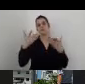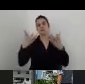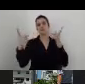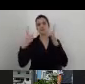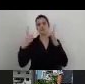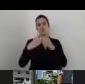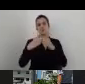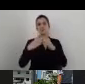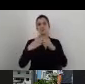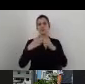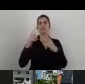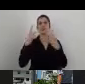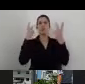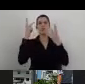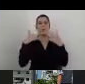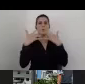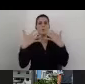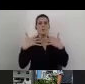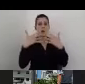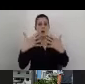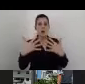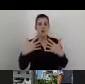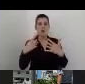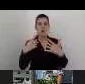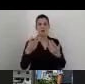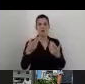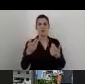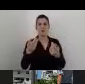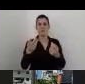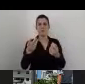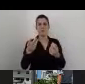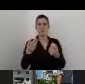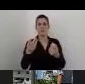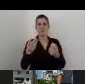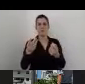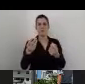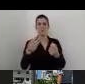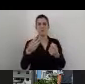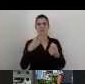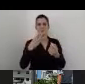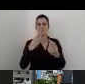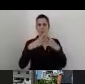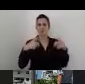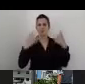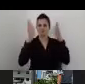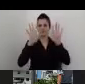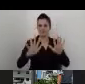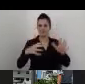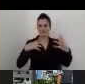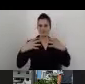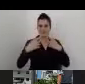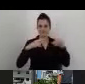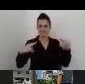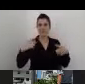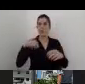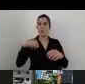language, and . We work with websites